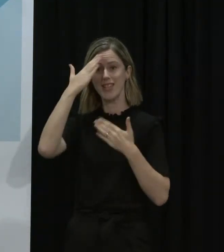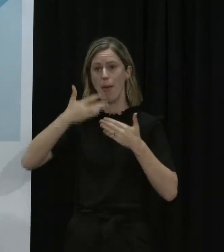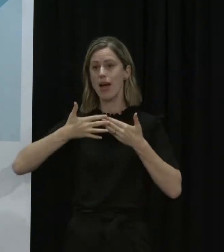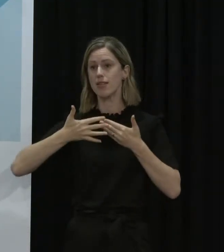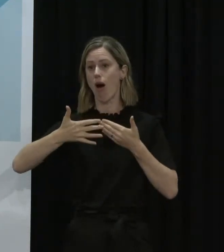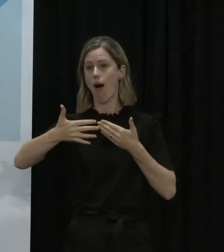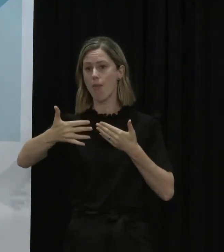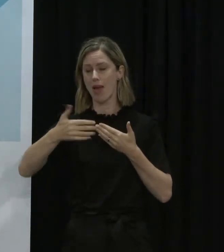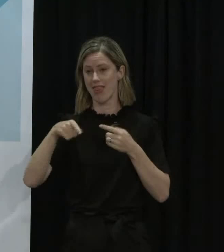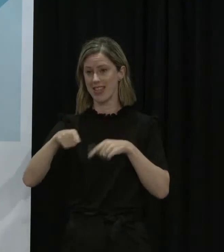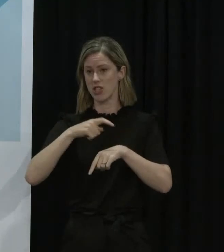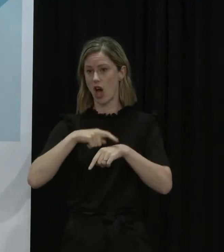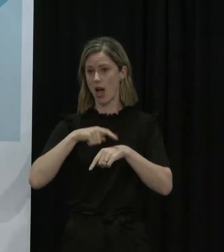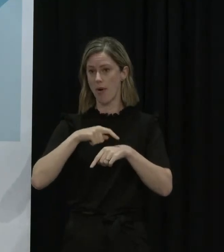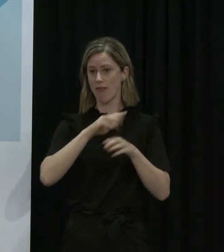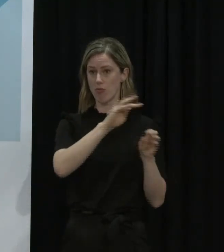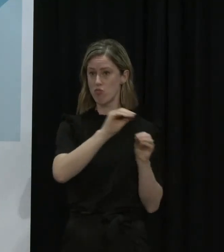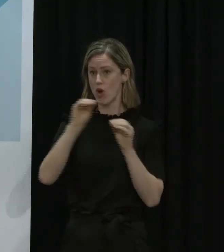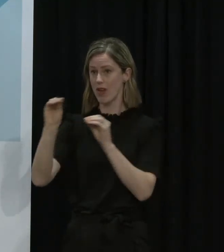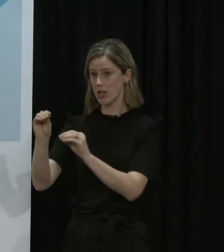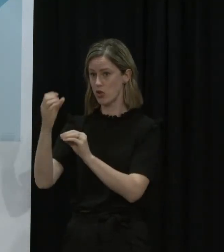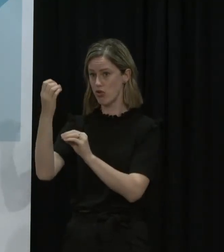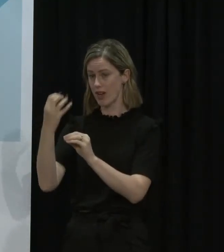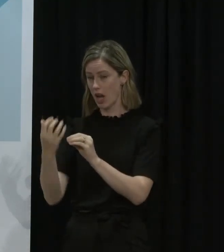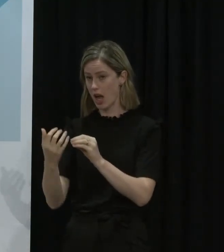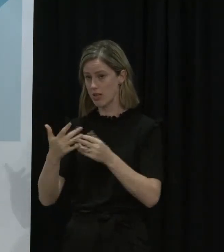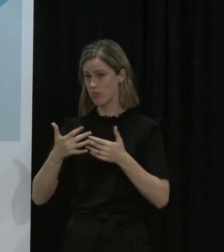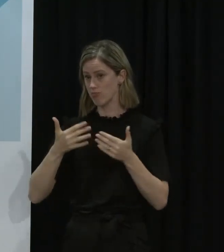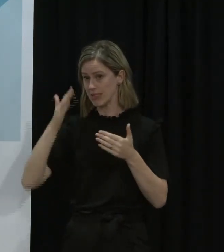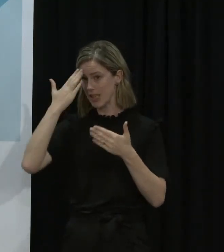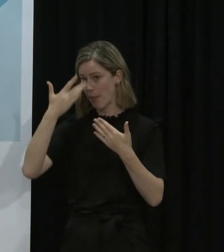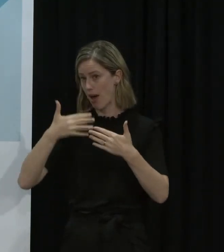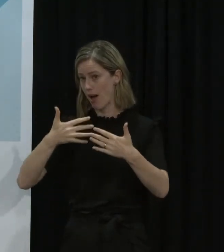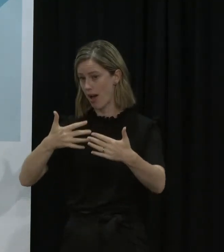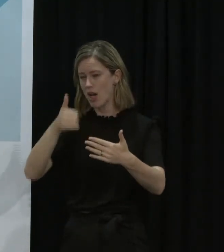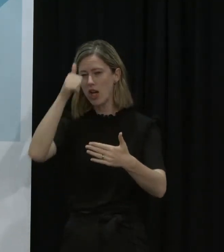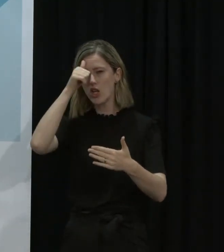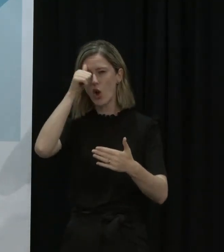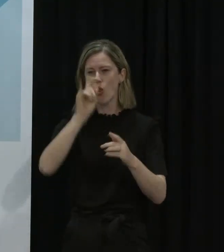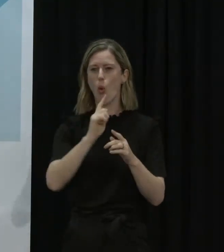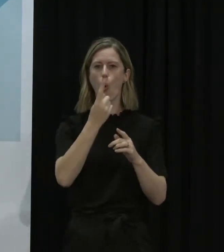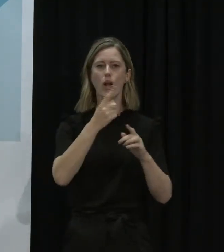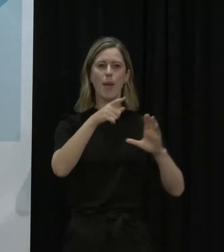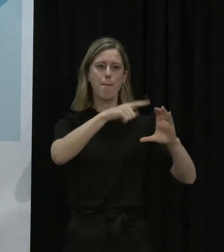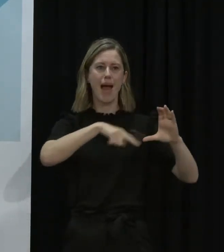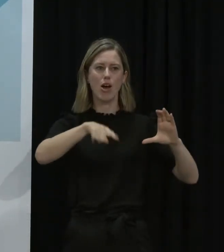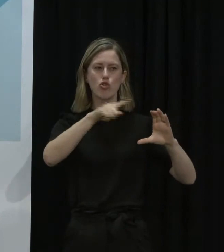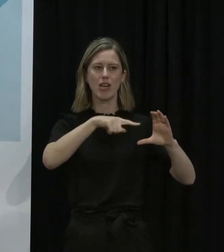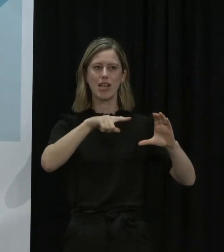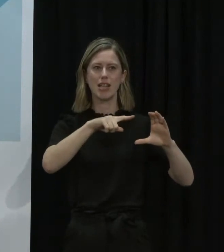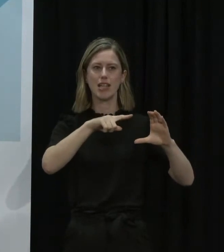telling New Zealand there is going to be no-one in green before the New Year's Yes, we are saying over the